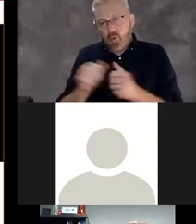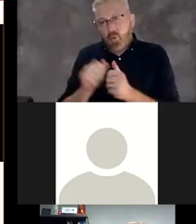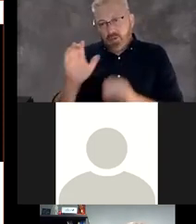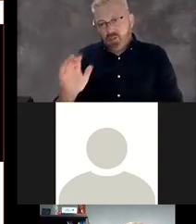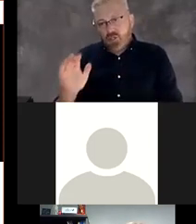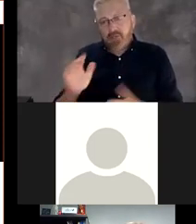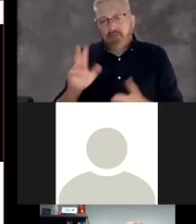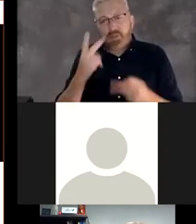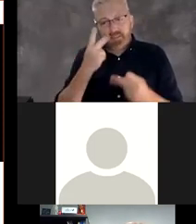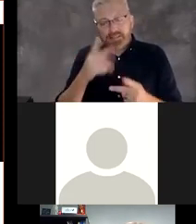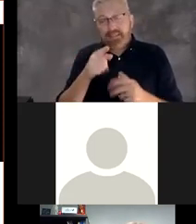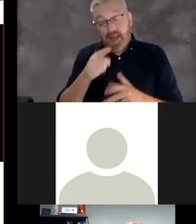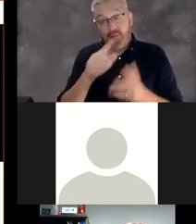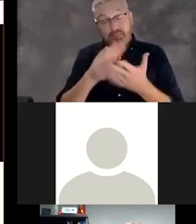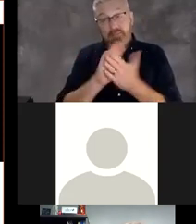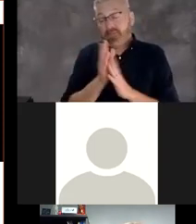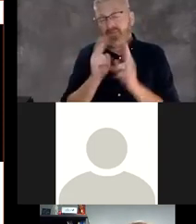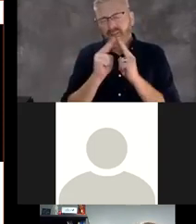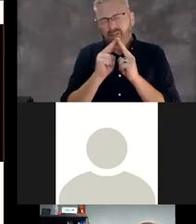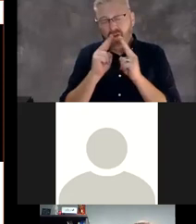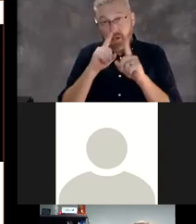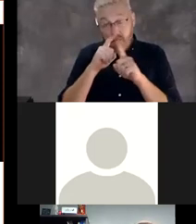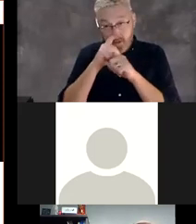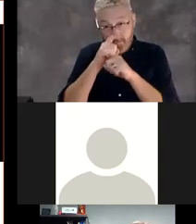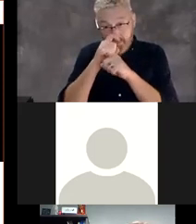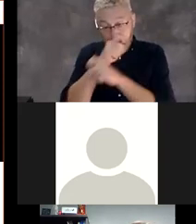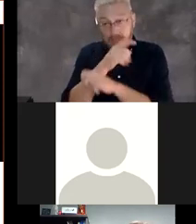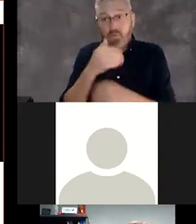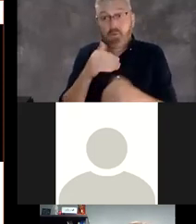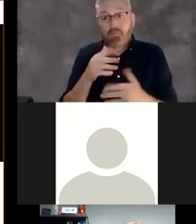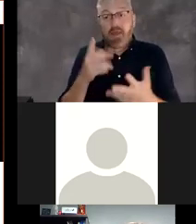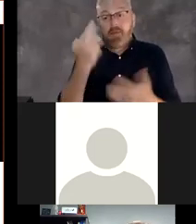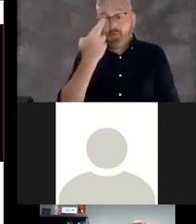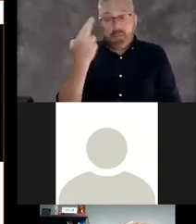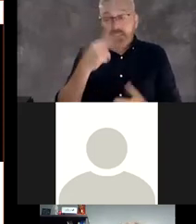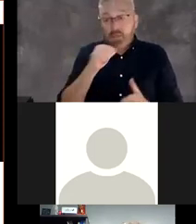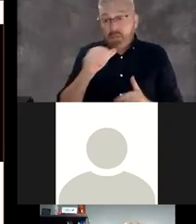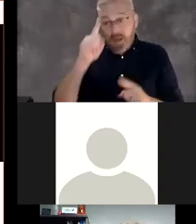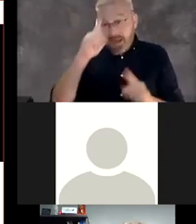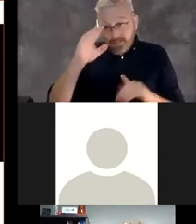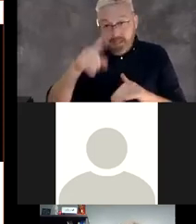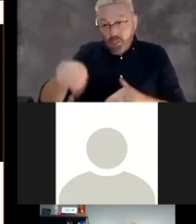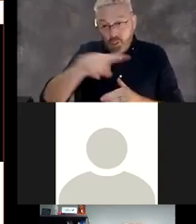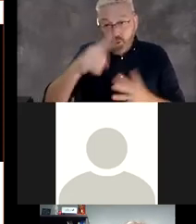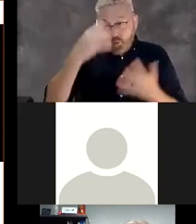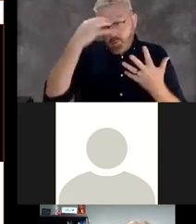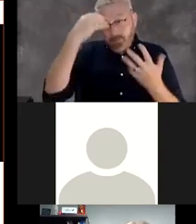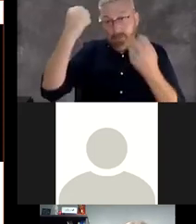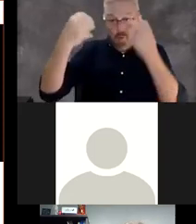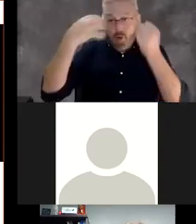CAN GET SUPER COMPLICATED. AND ANOTHER REASON WHY NONE OF ARE YOU ARE BEING EXPECTED TO MEMORIZE OR ANALYZE ANY OF THESE